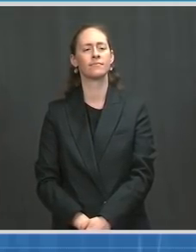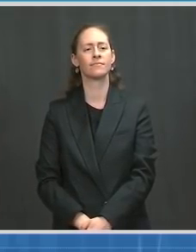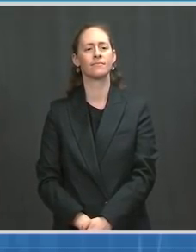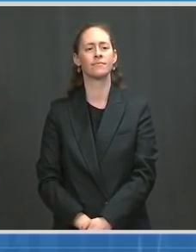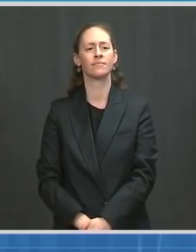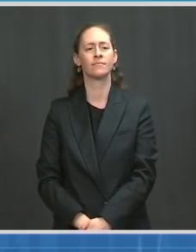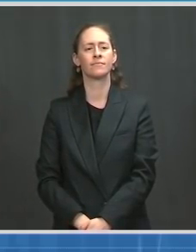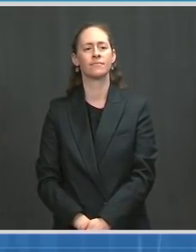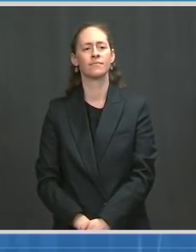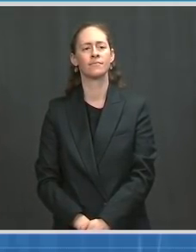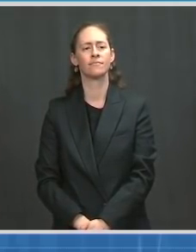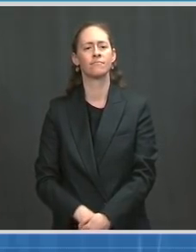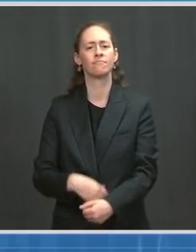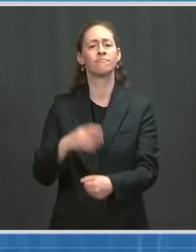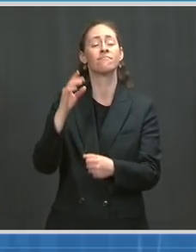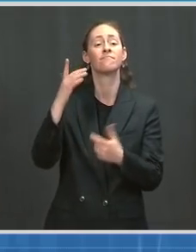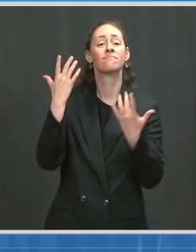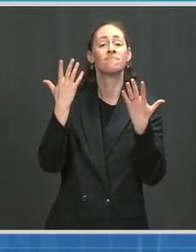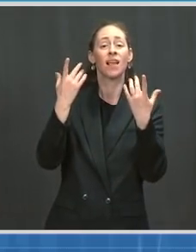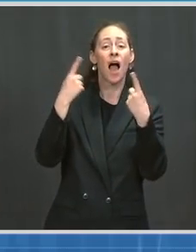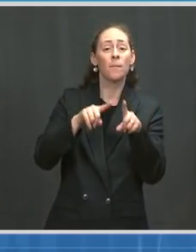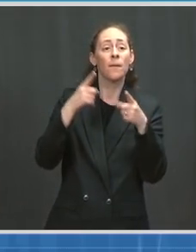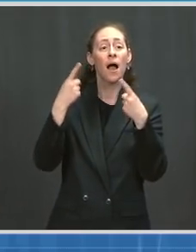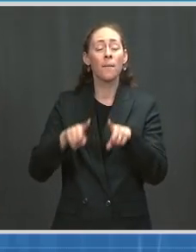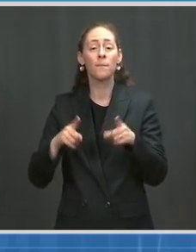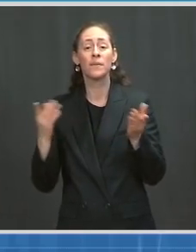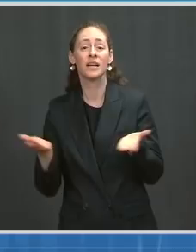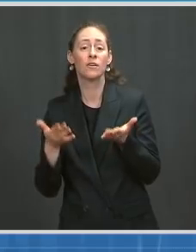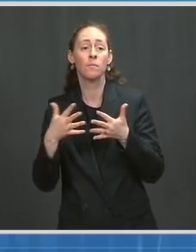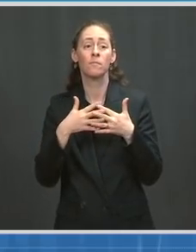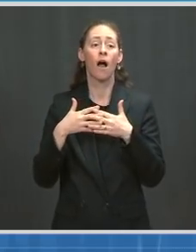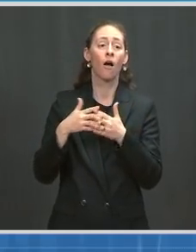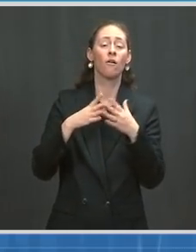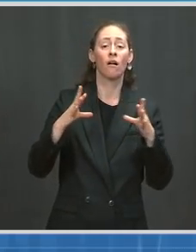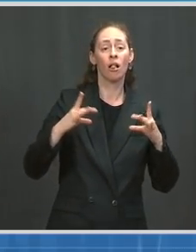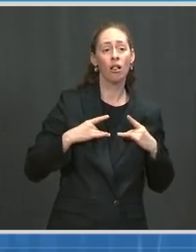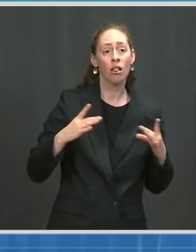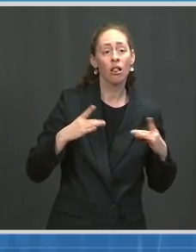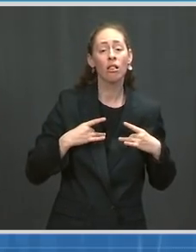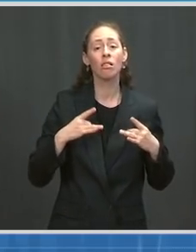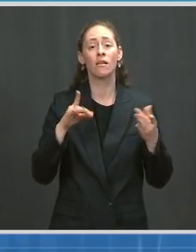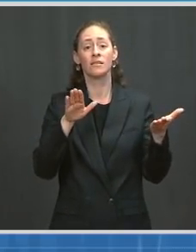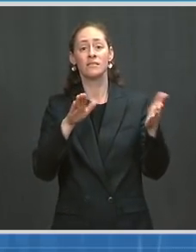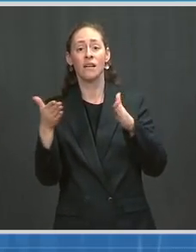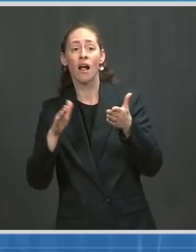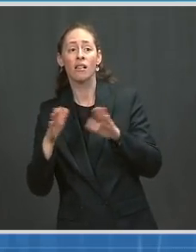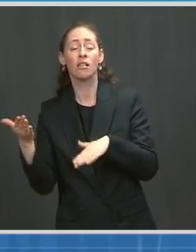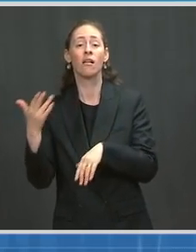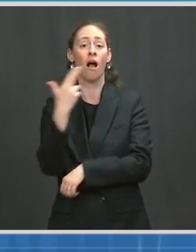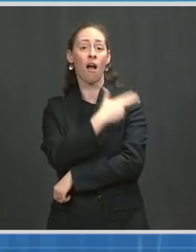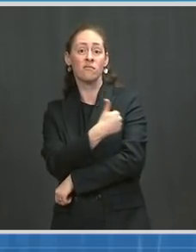from when we arrived. And they can be brought down even further, and the risk of a future wave in your community